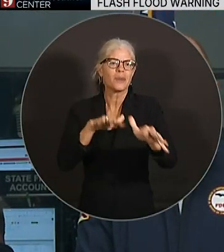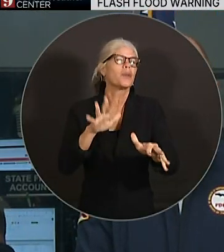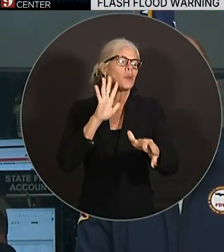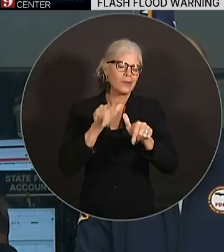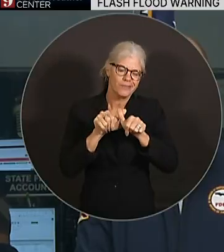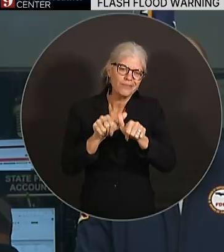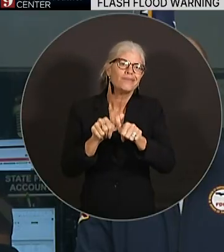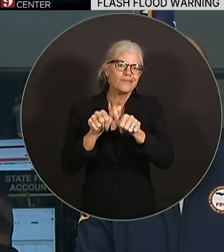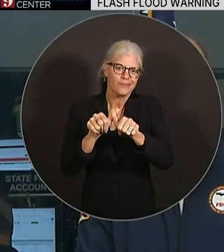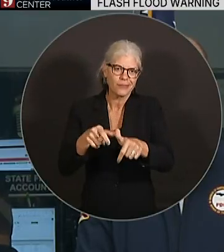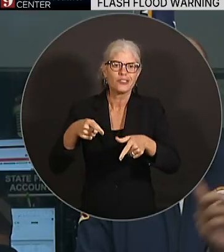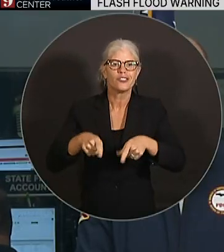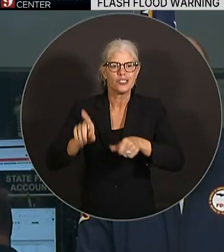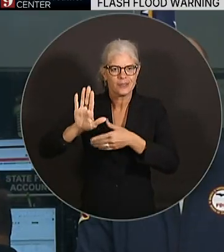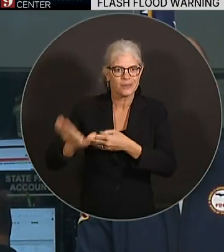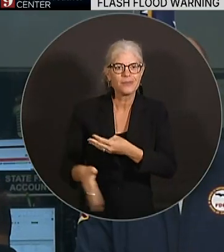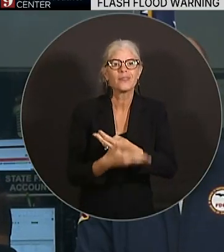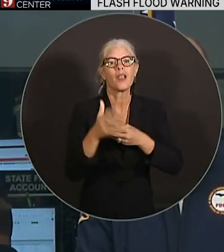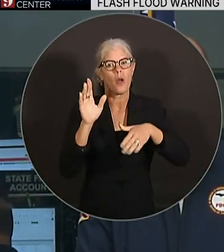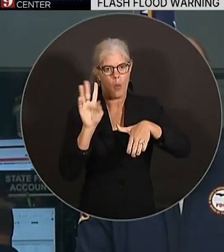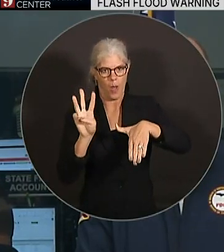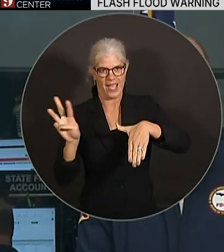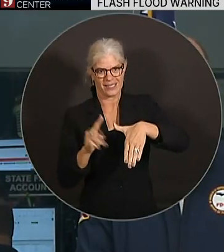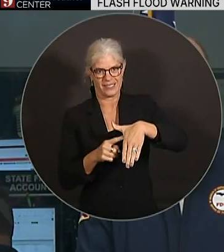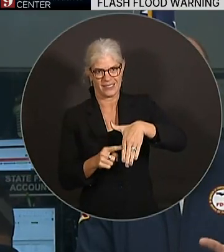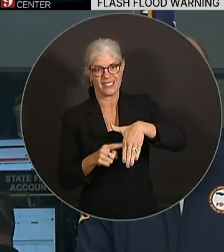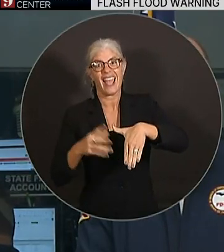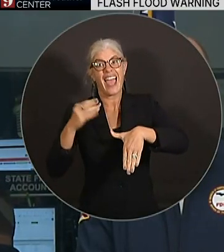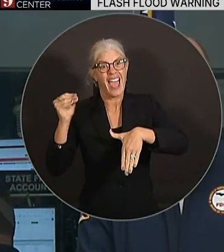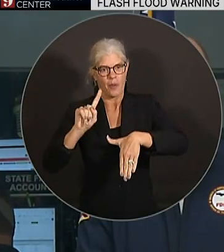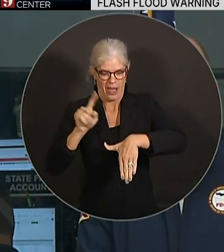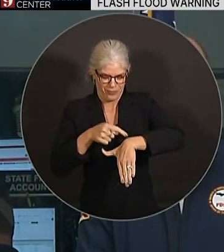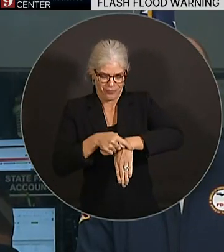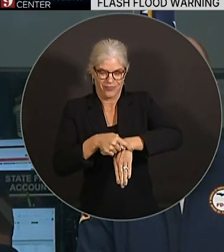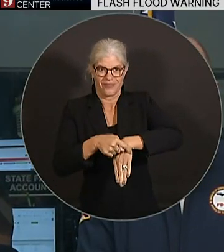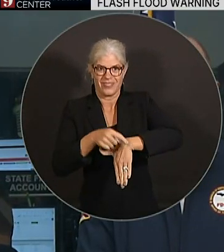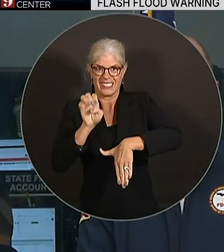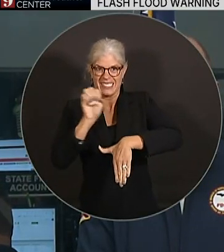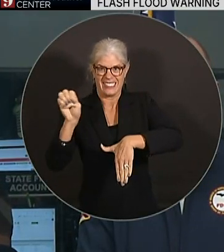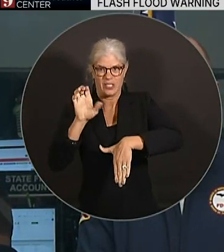NOW ON MILTON. LET'S GO TO HIM.